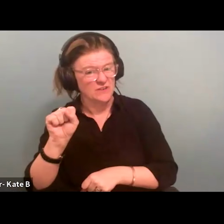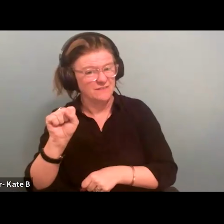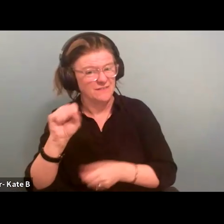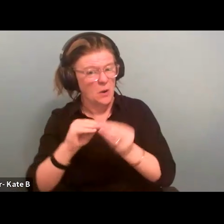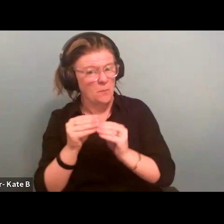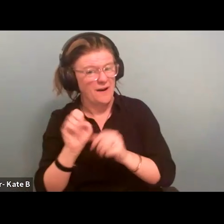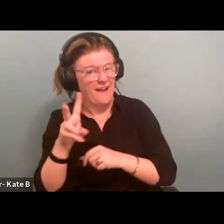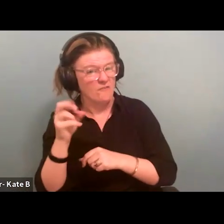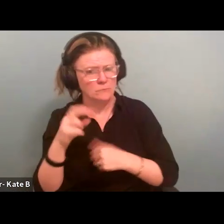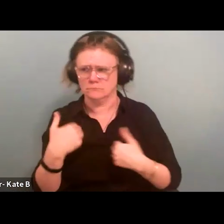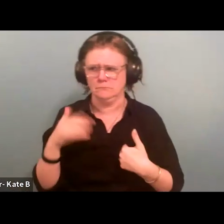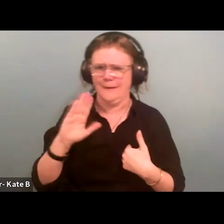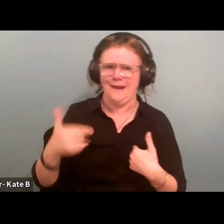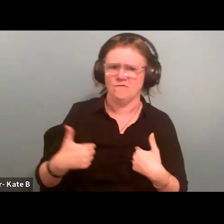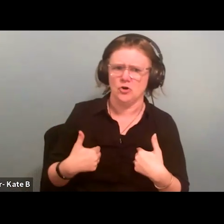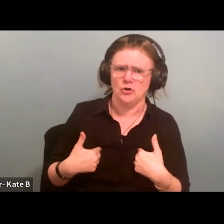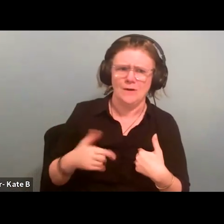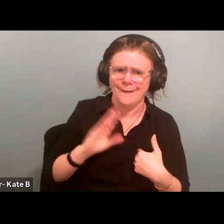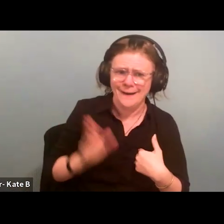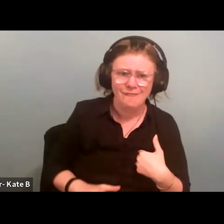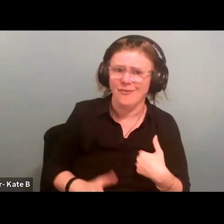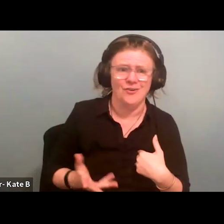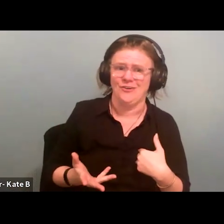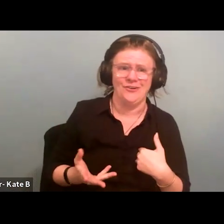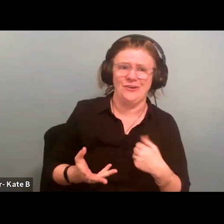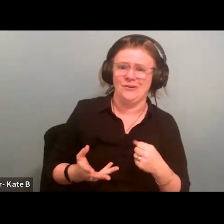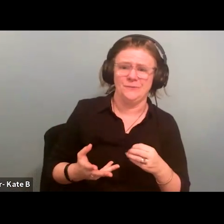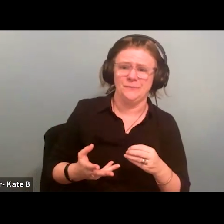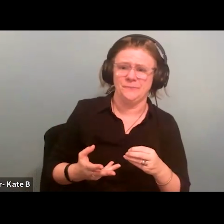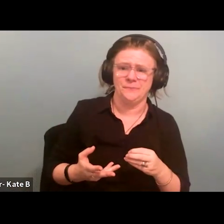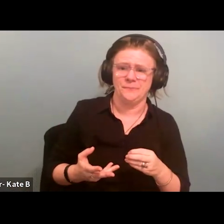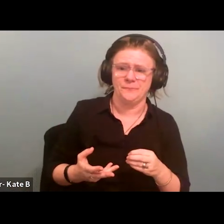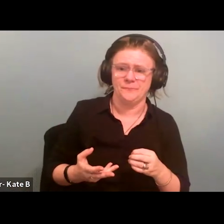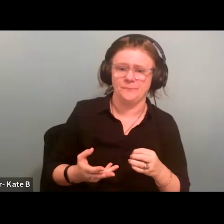I probably wouldn't. I mean, I guess the only situation